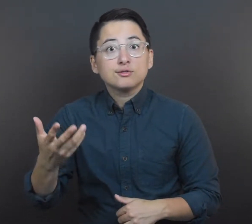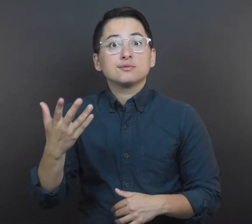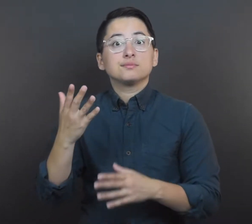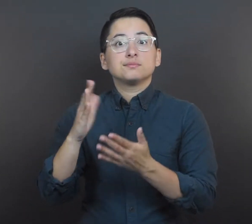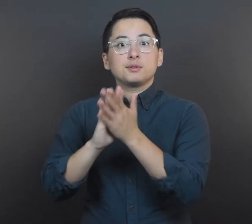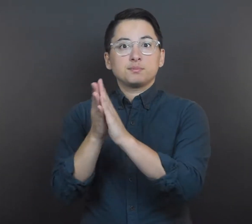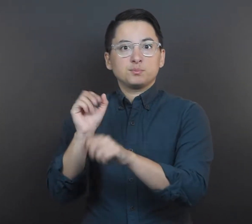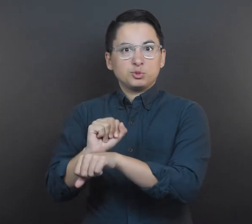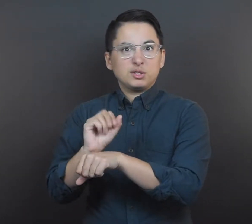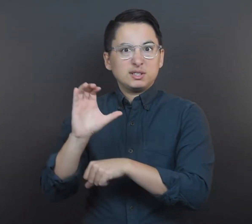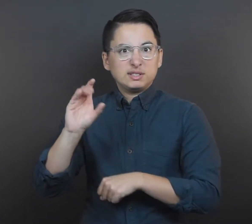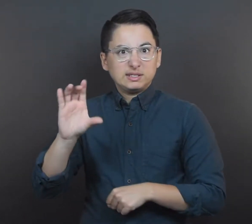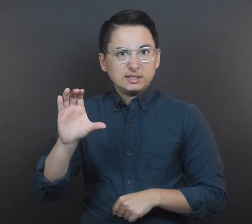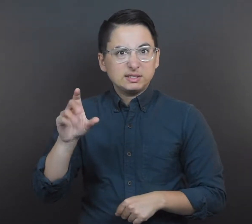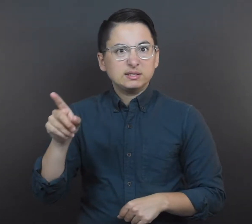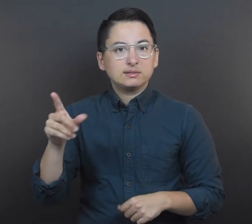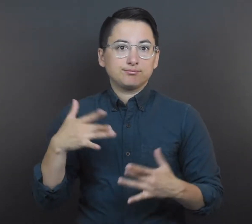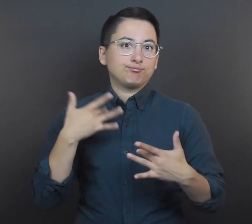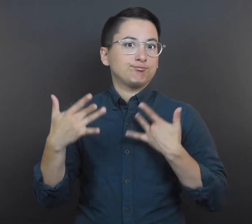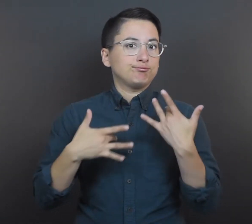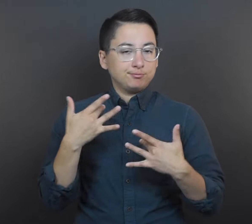applications.